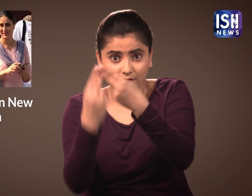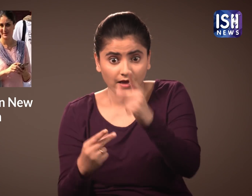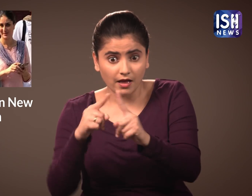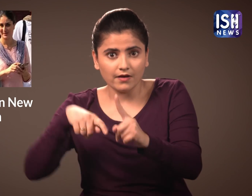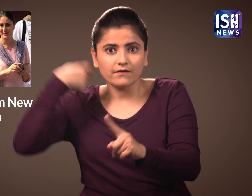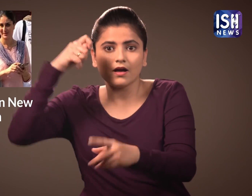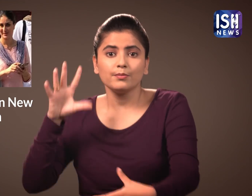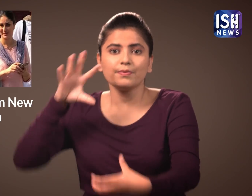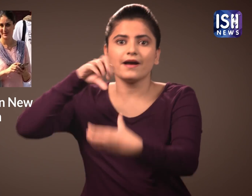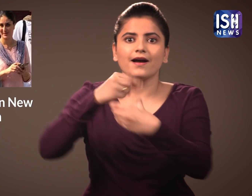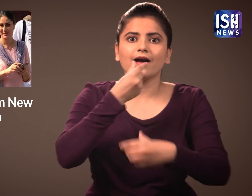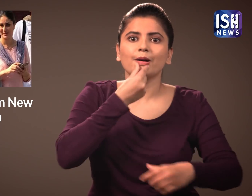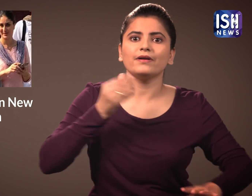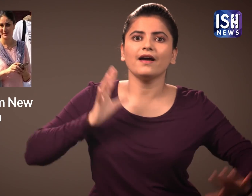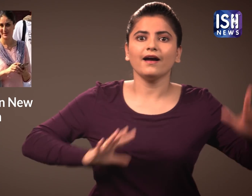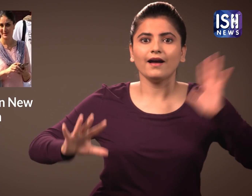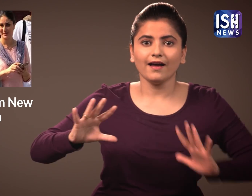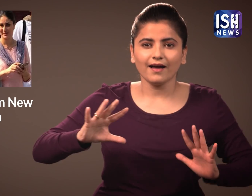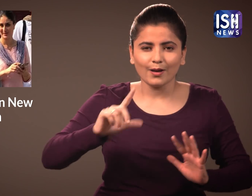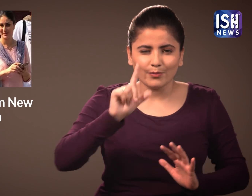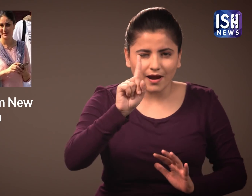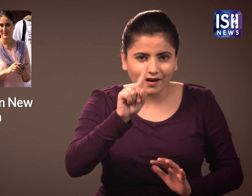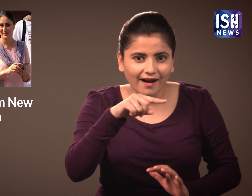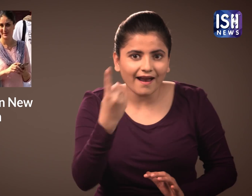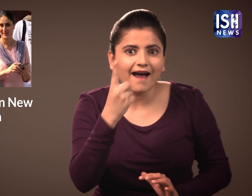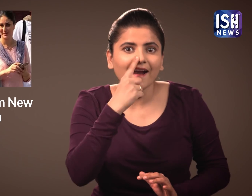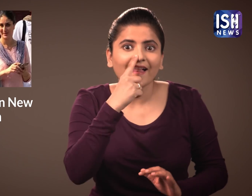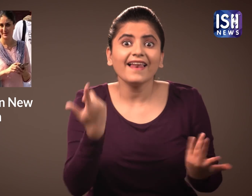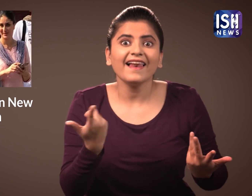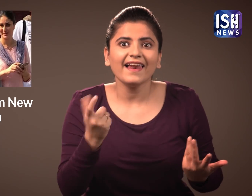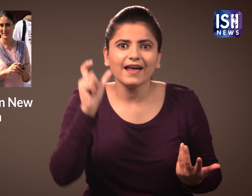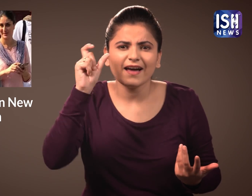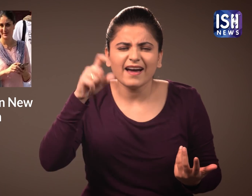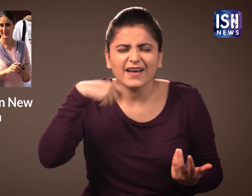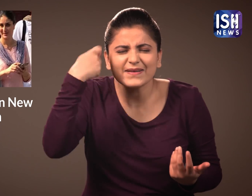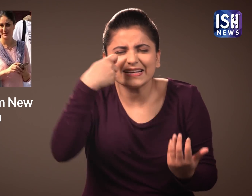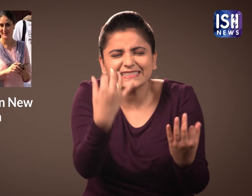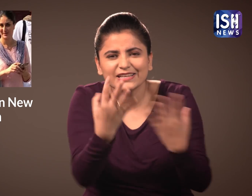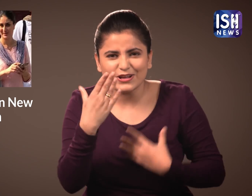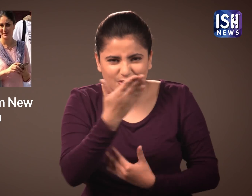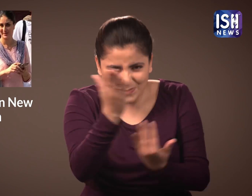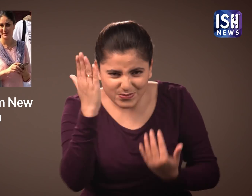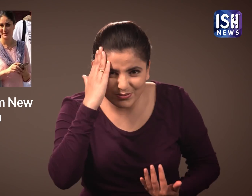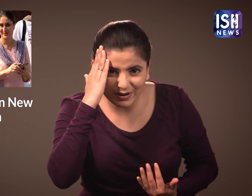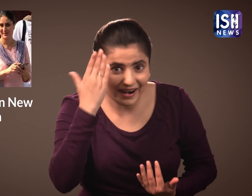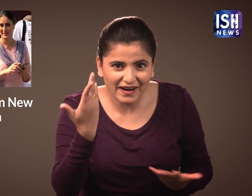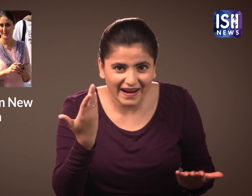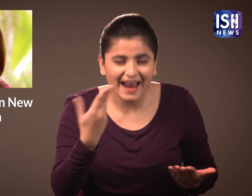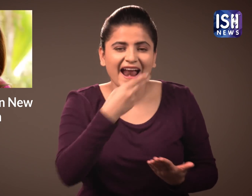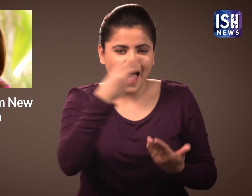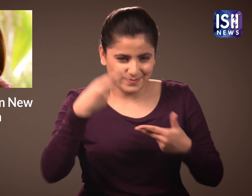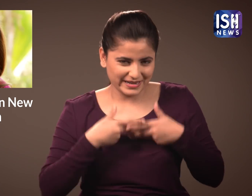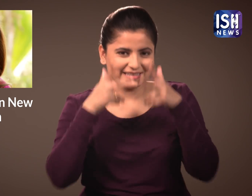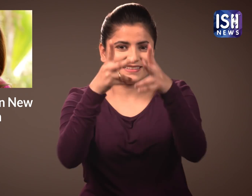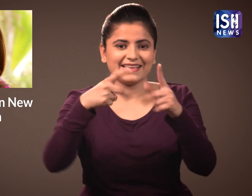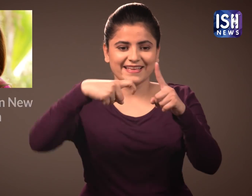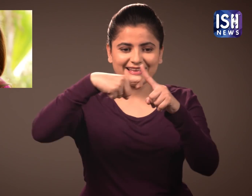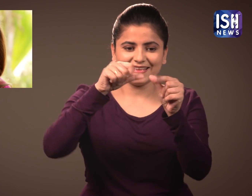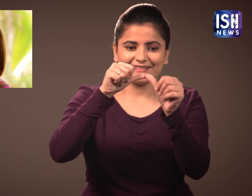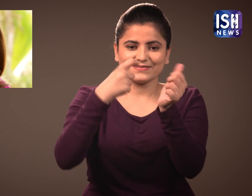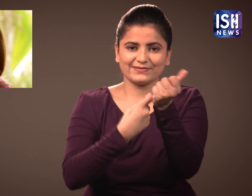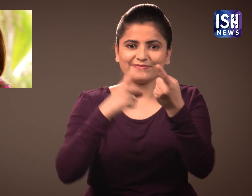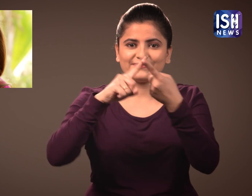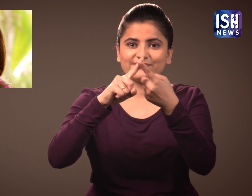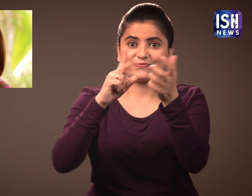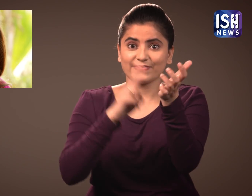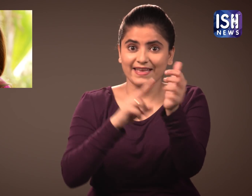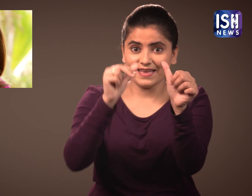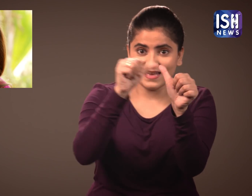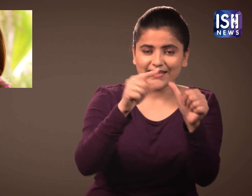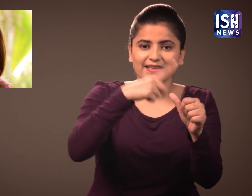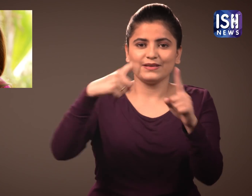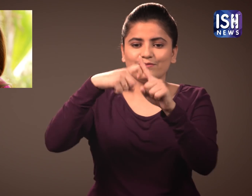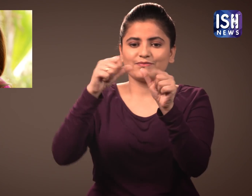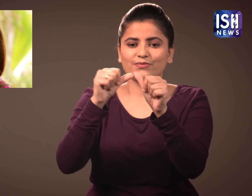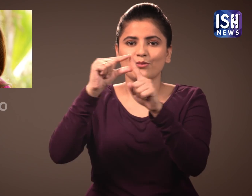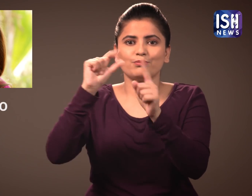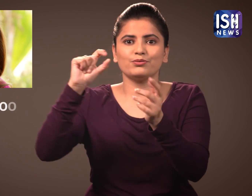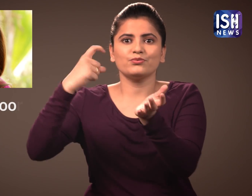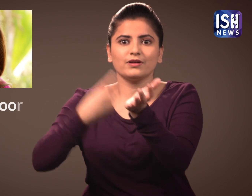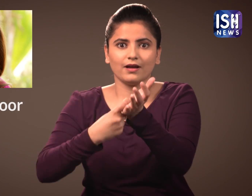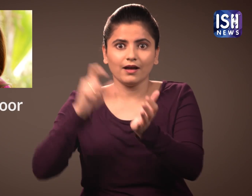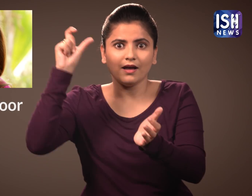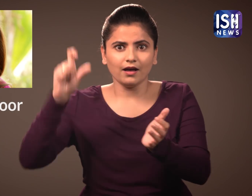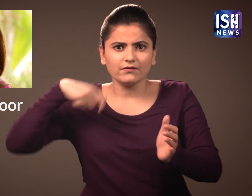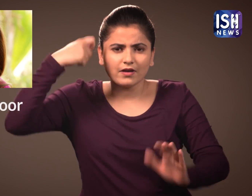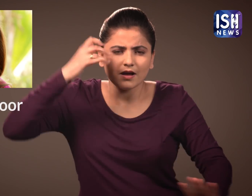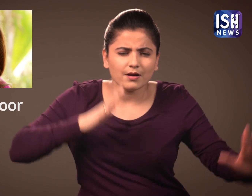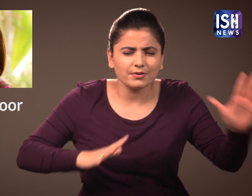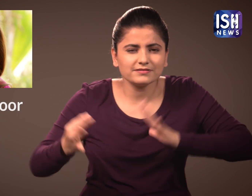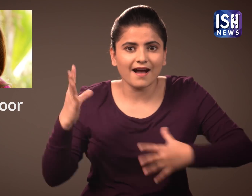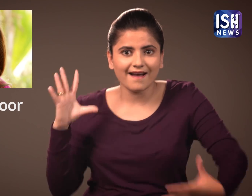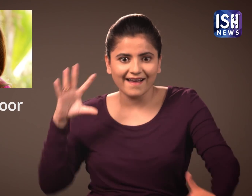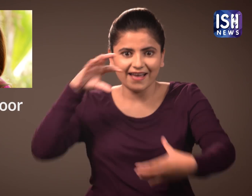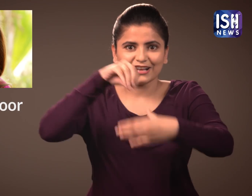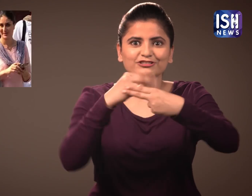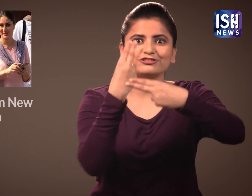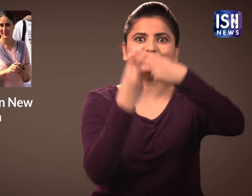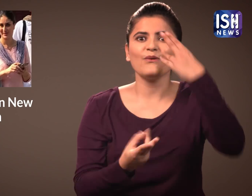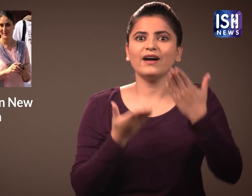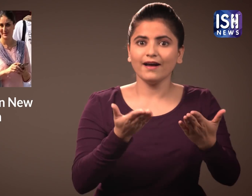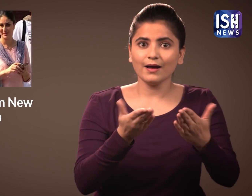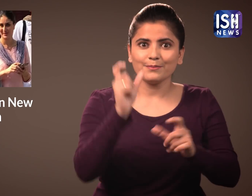Amir will be acting in the film along with a beautiful actress. Let me tell you it is none other than Kareena Kapoor.